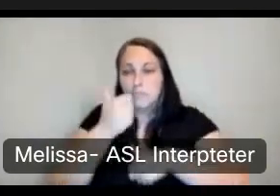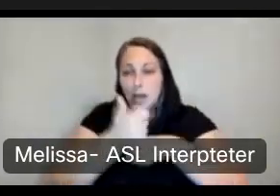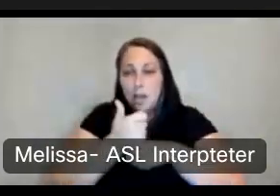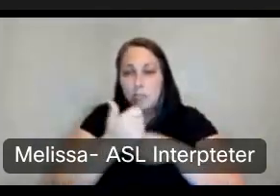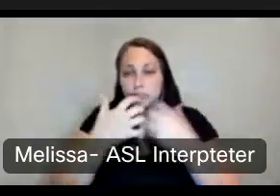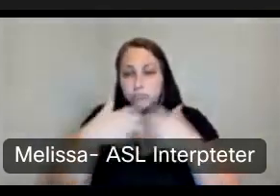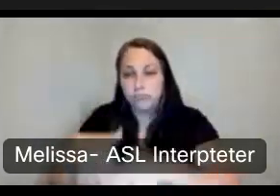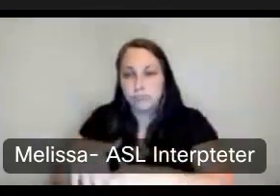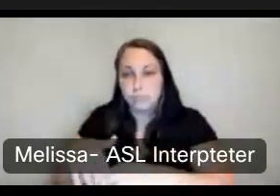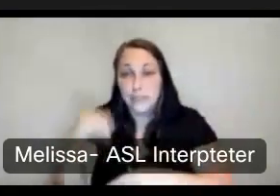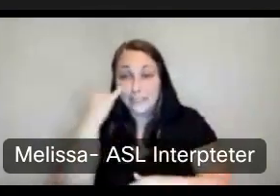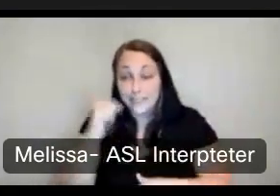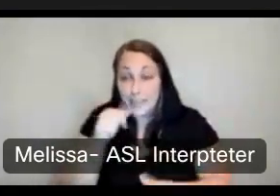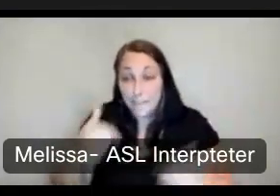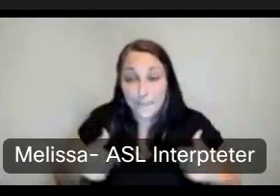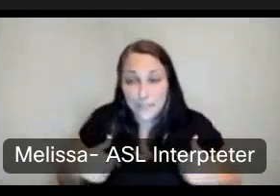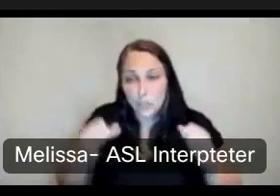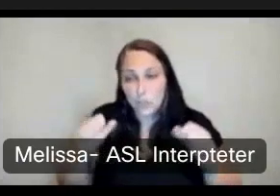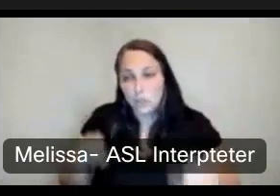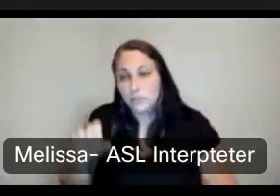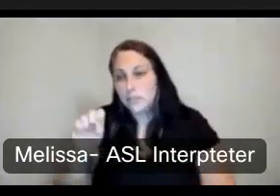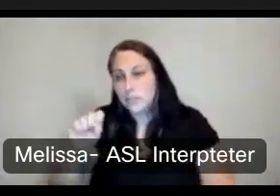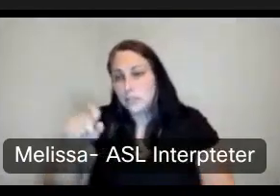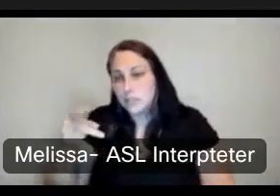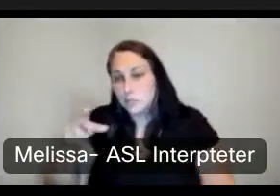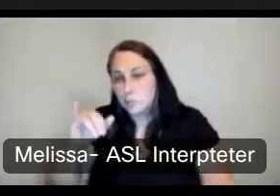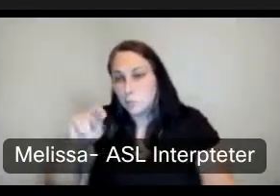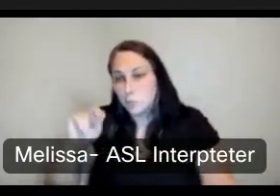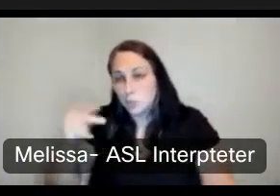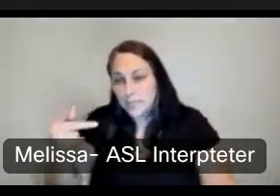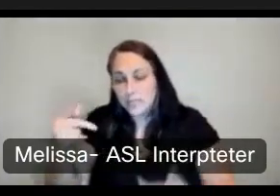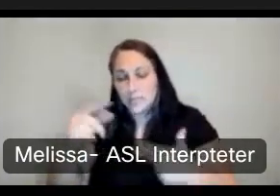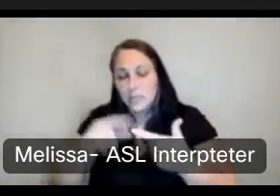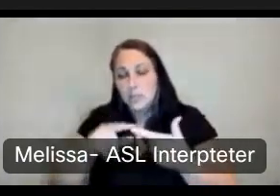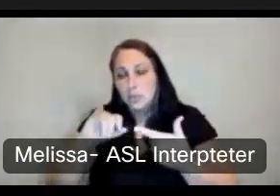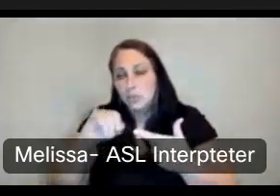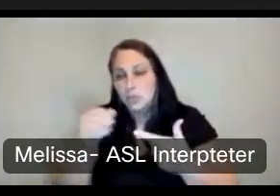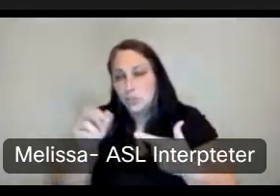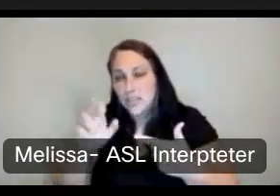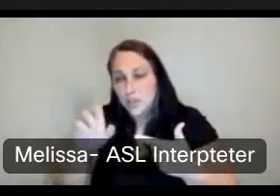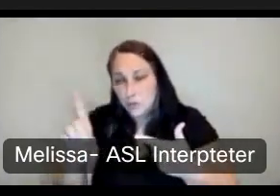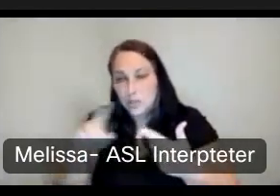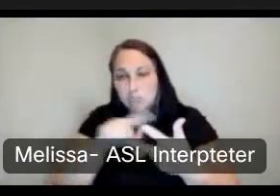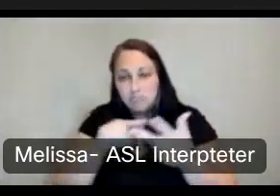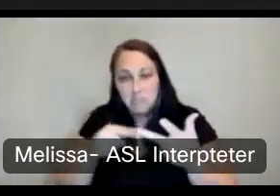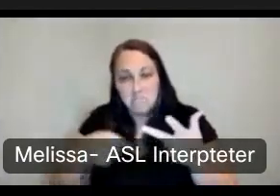um if it's not me it could be spring or Jared or someone else from the project team that that